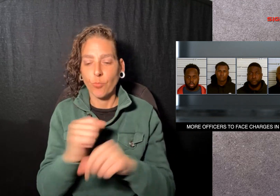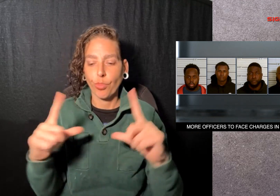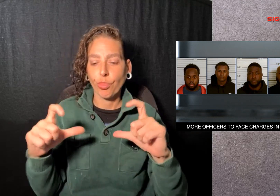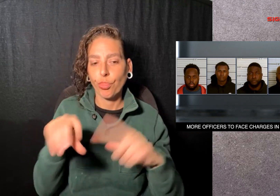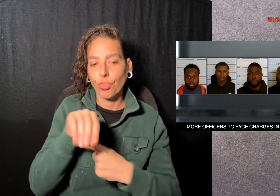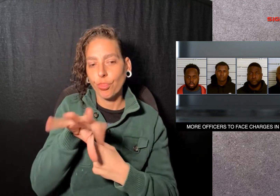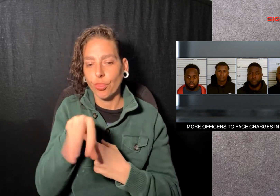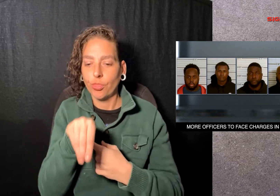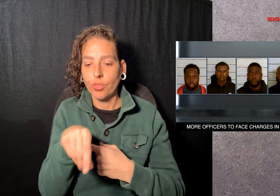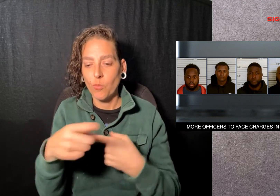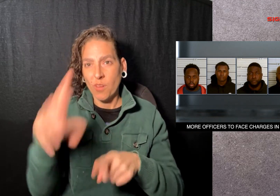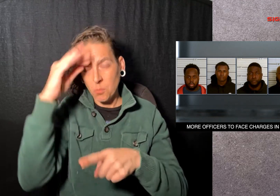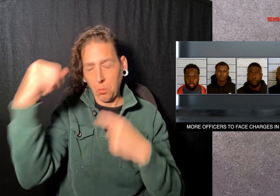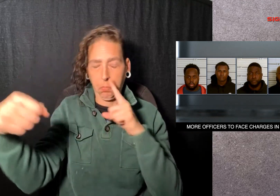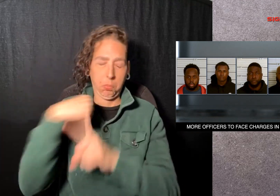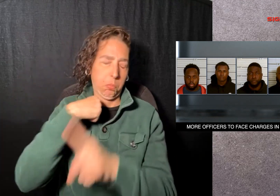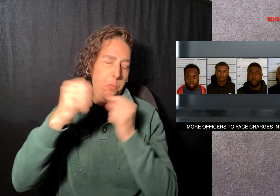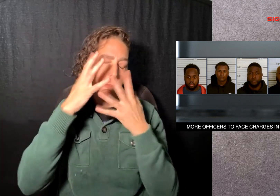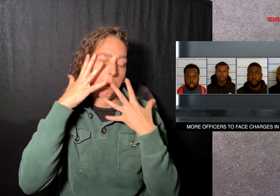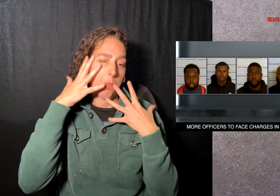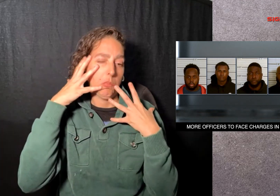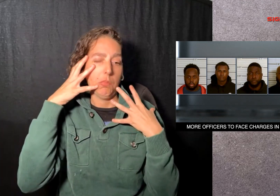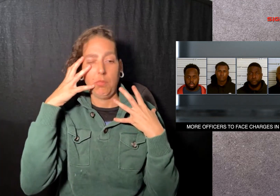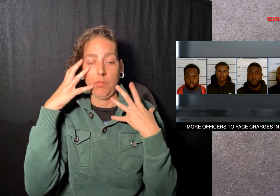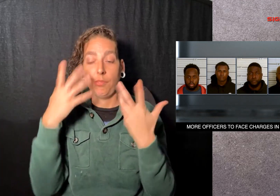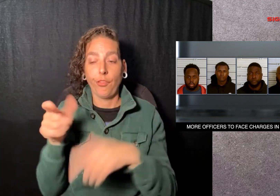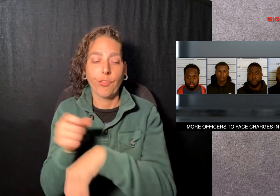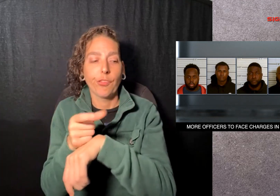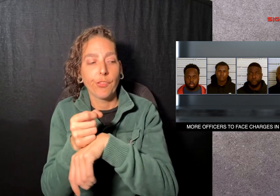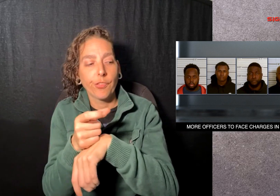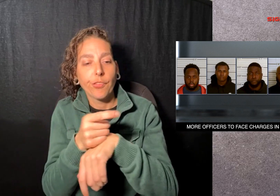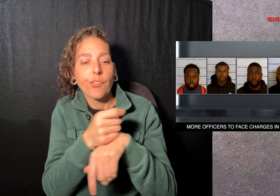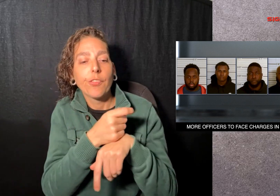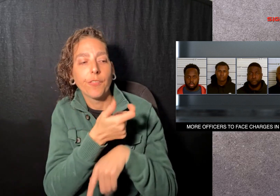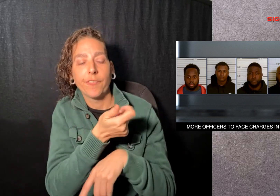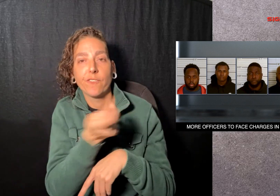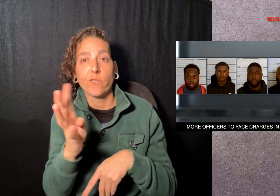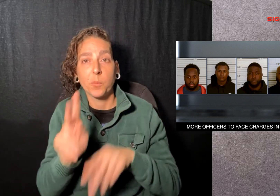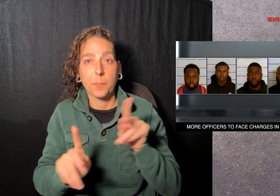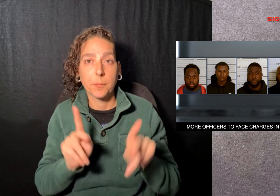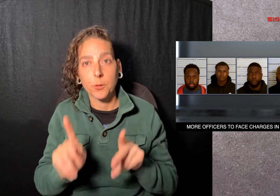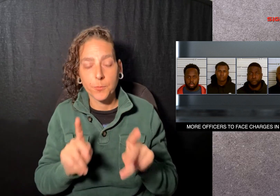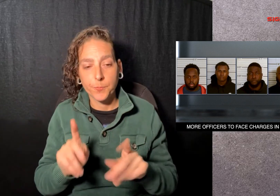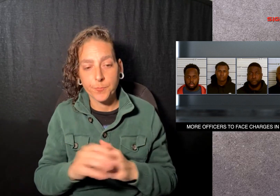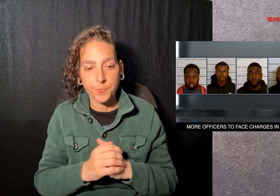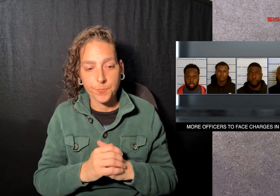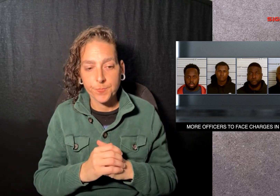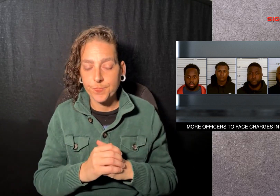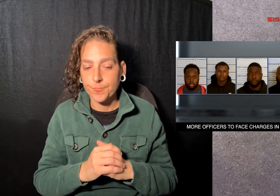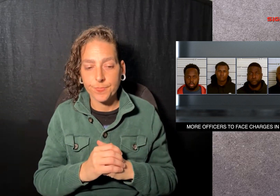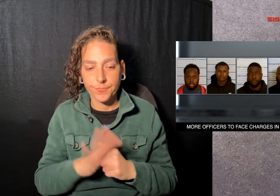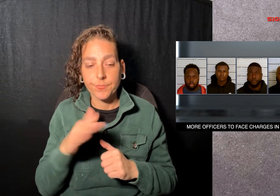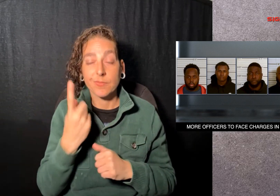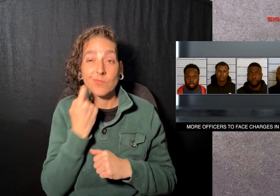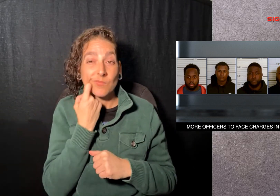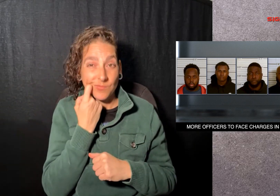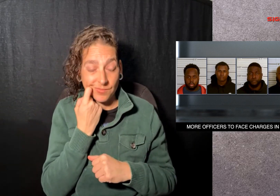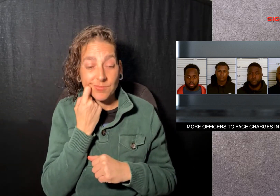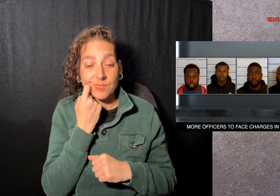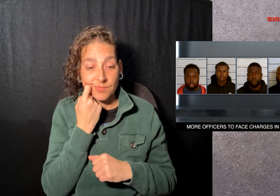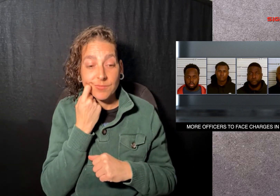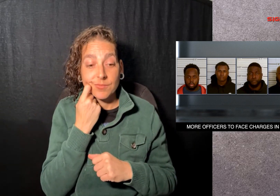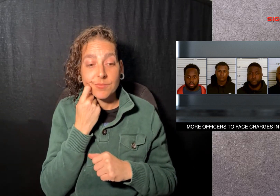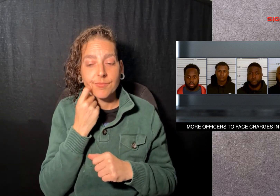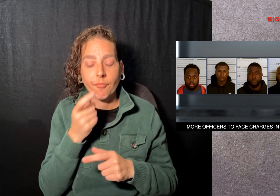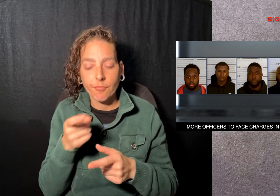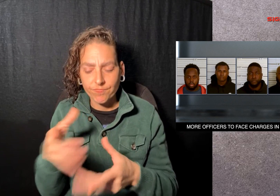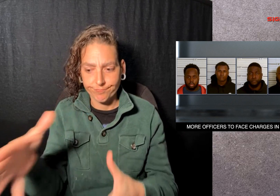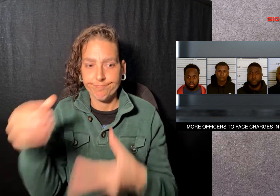of a battered Nichols and sent it to several people